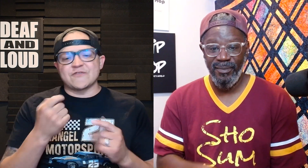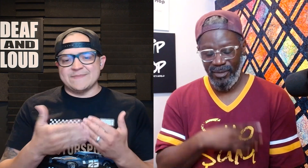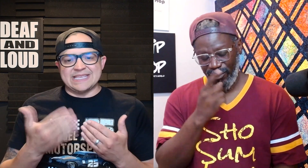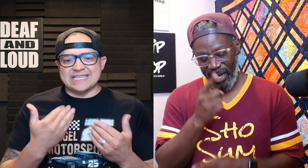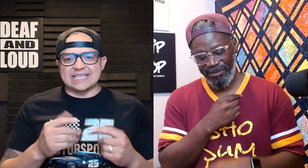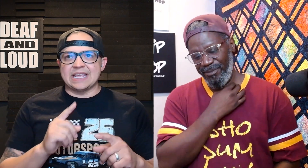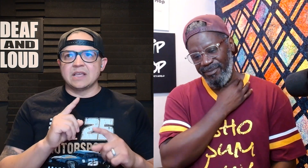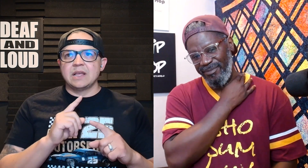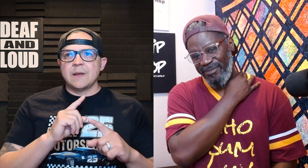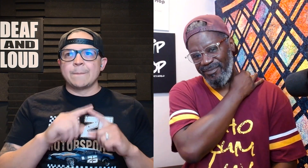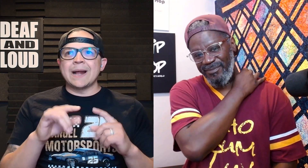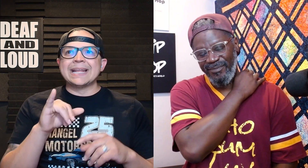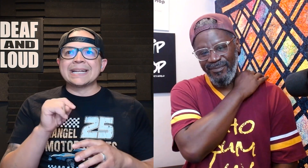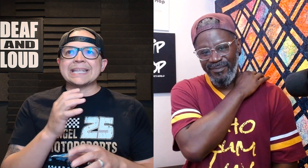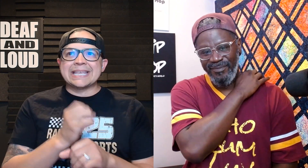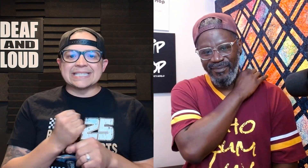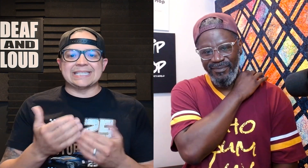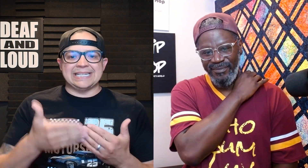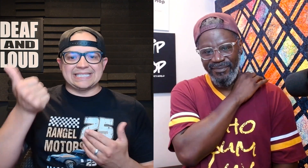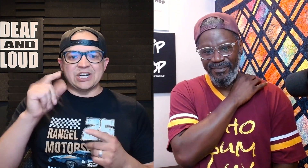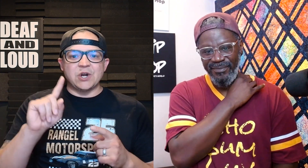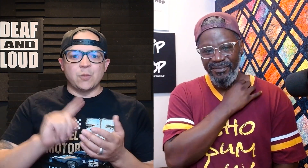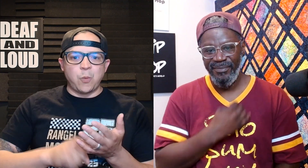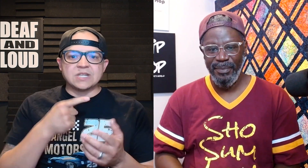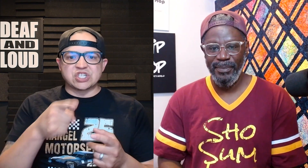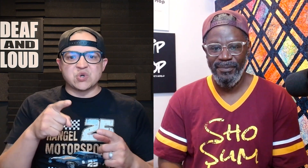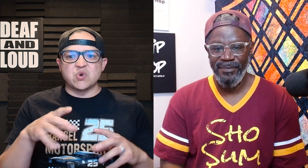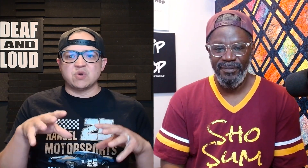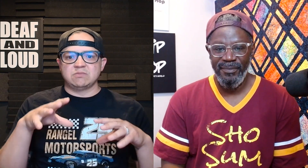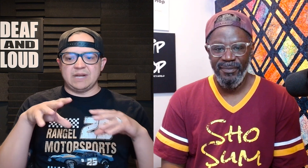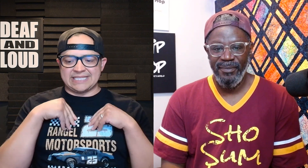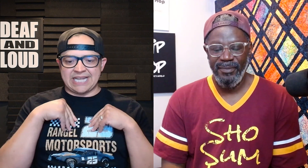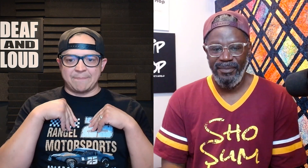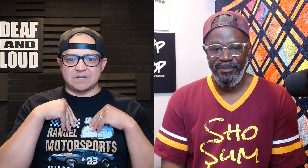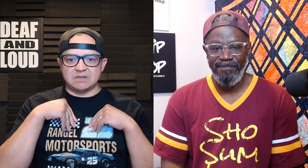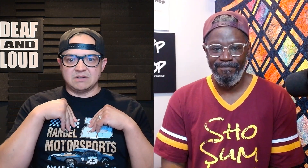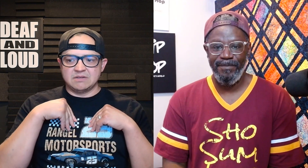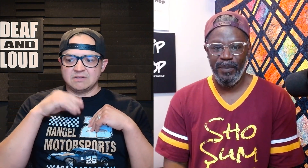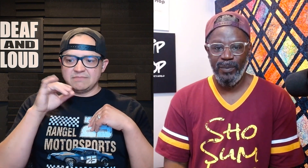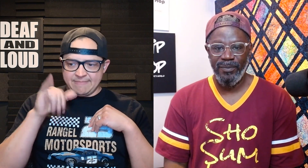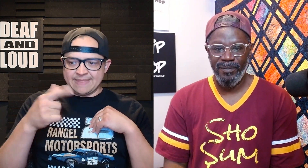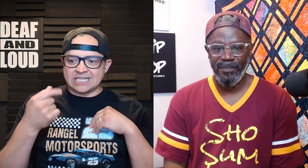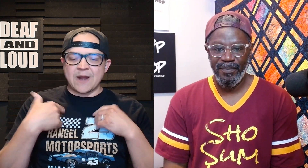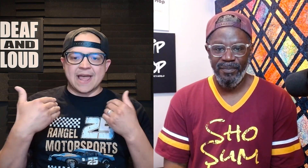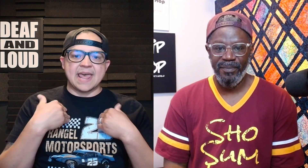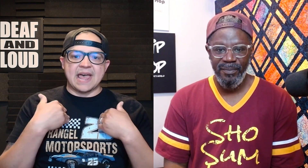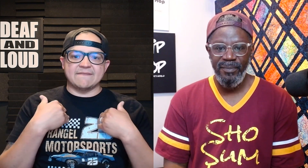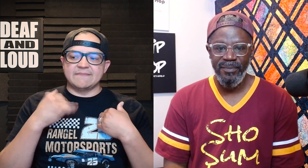from easy, but it gets easier once you accept that's what I have.